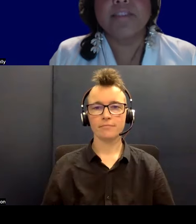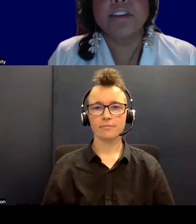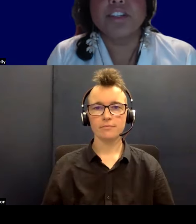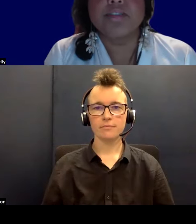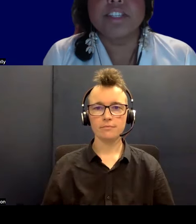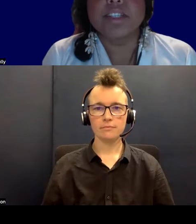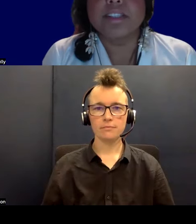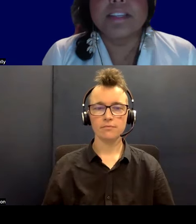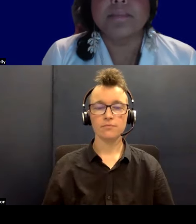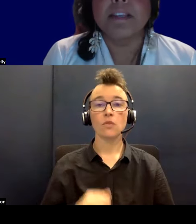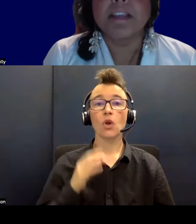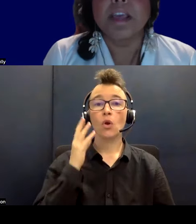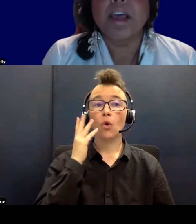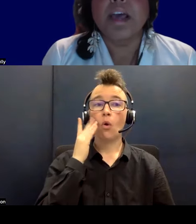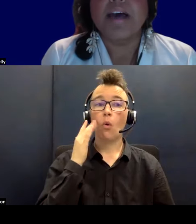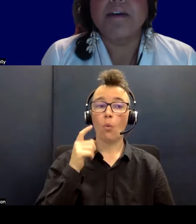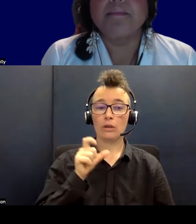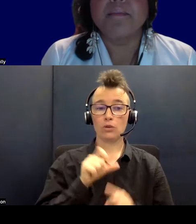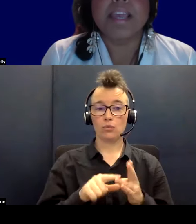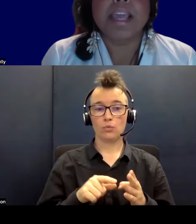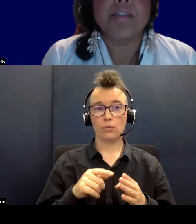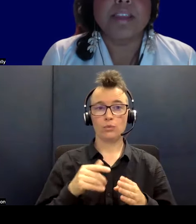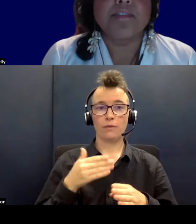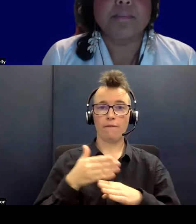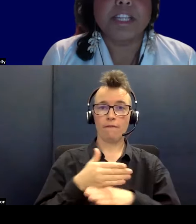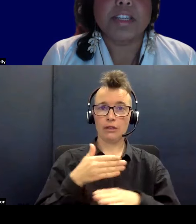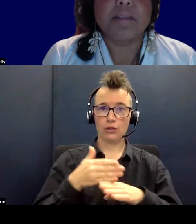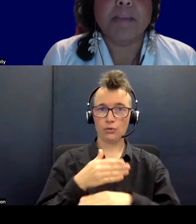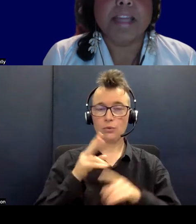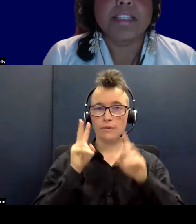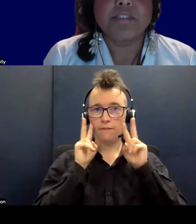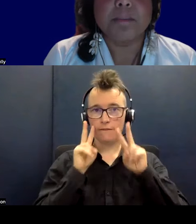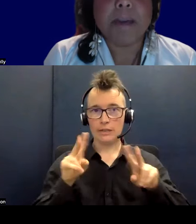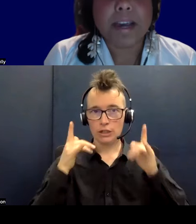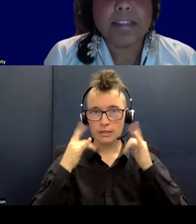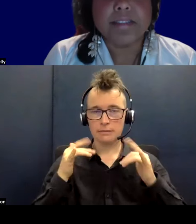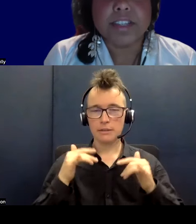functional vision assessment, we're gathering information about different parts of vision,